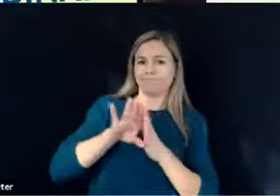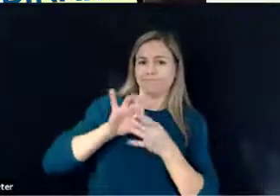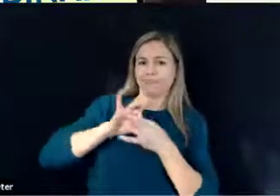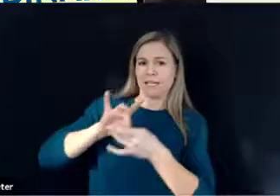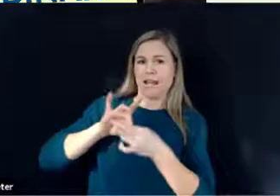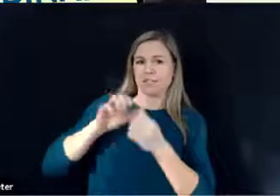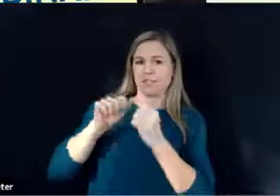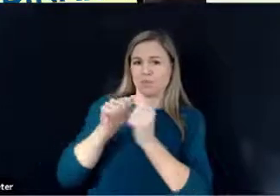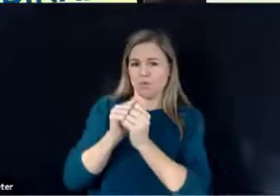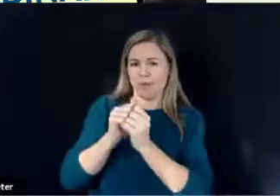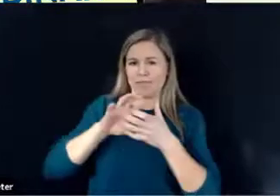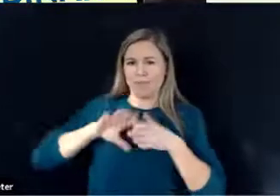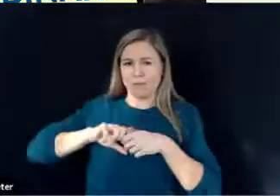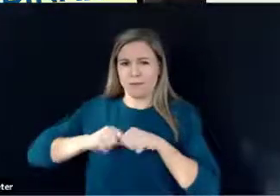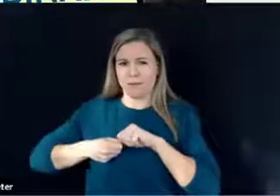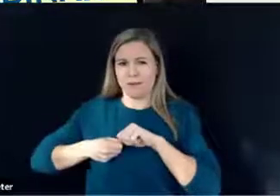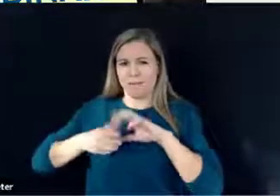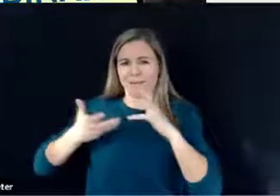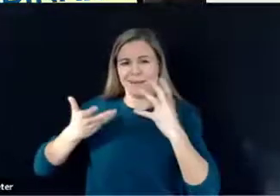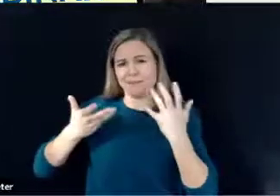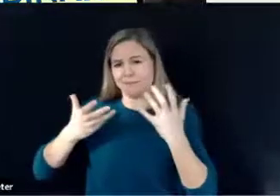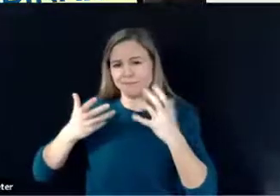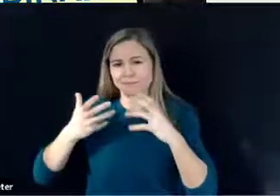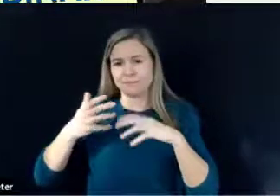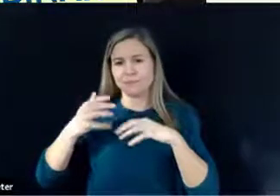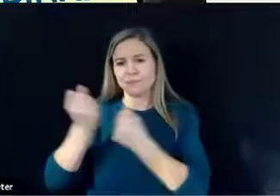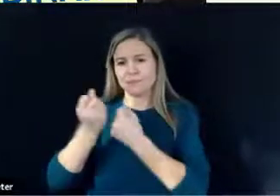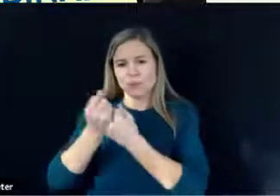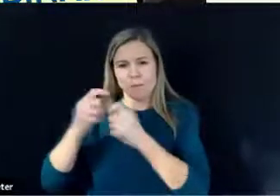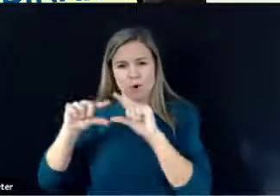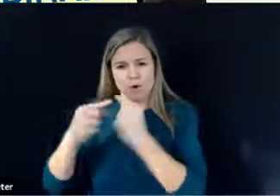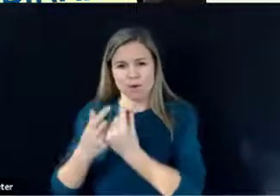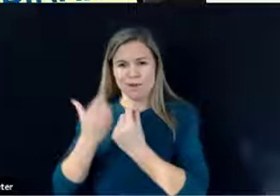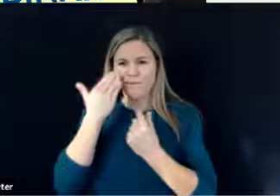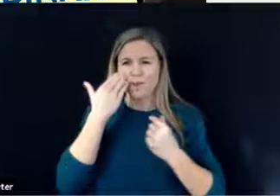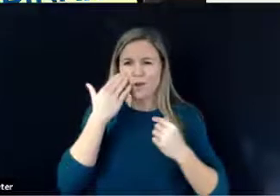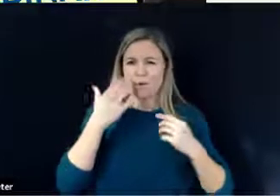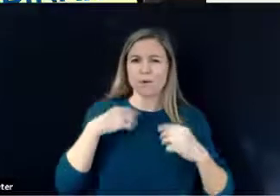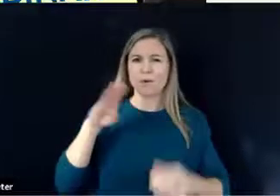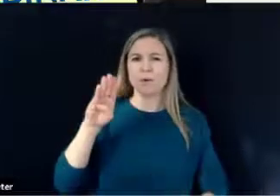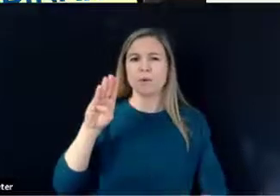but that was not the first time we started bereavement support. Bereavement support has been something that I really feel